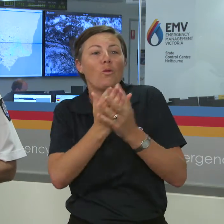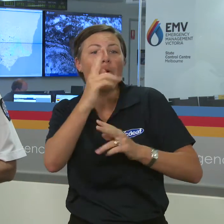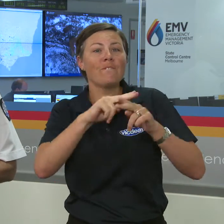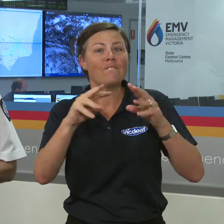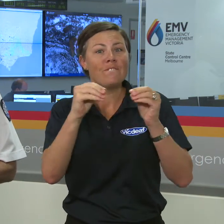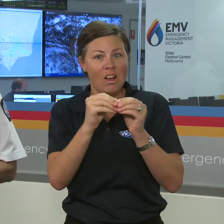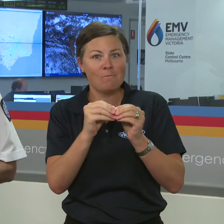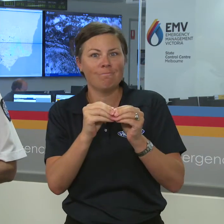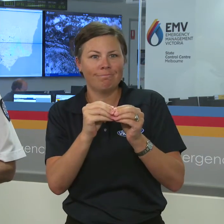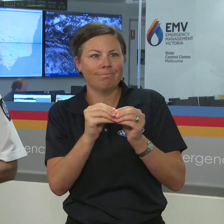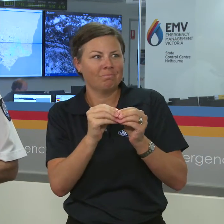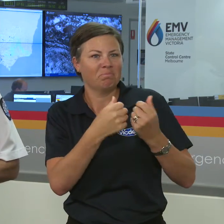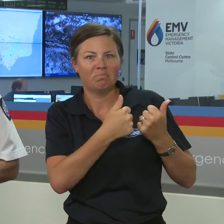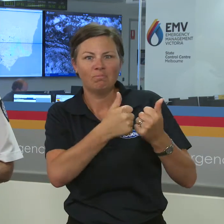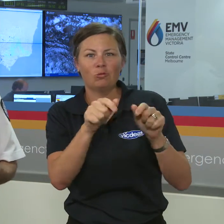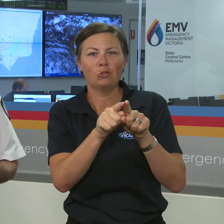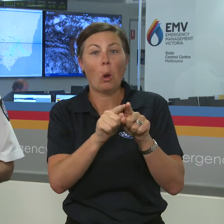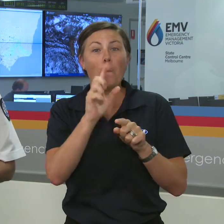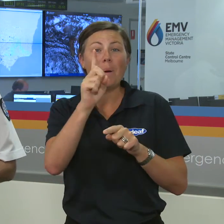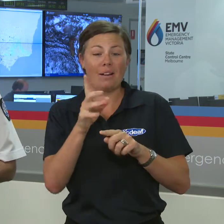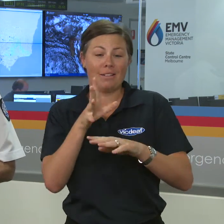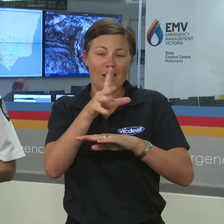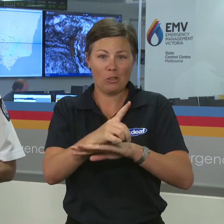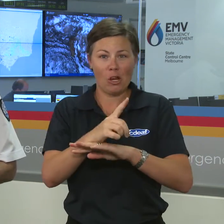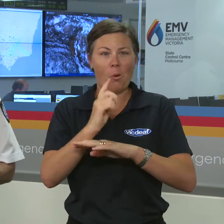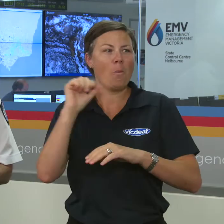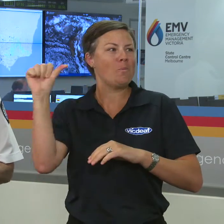move back into that true normality where people get back into the real swing of kids off